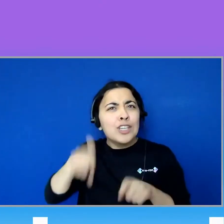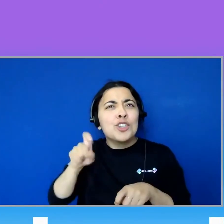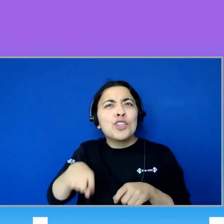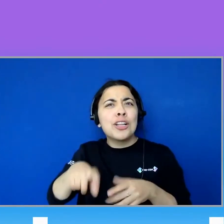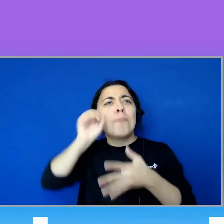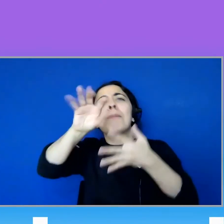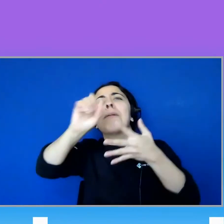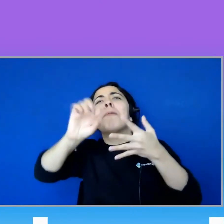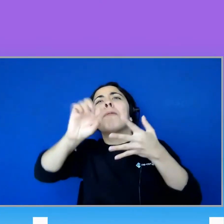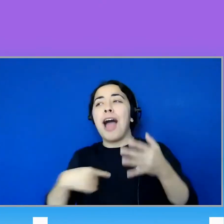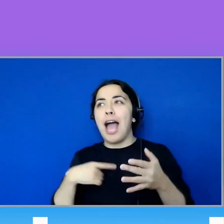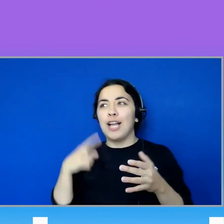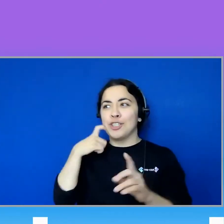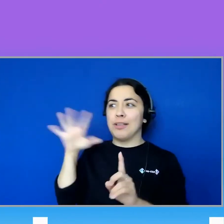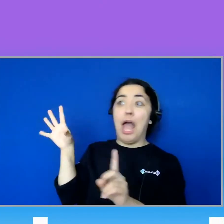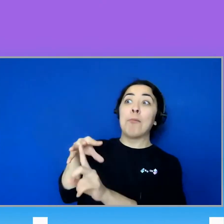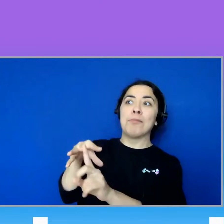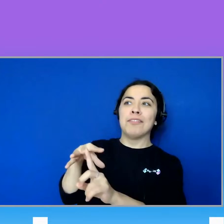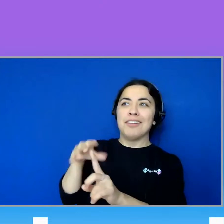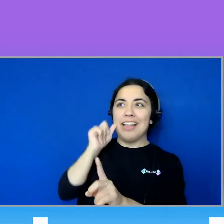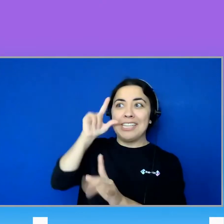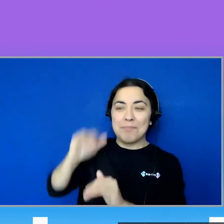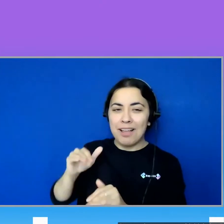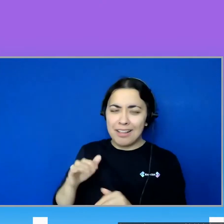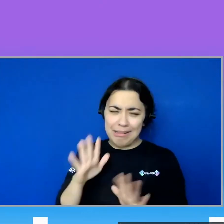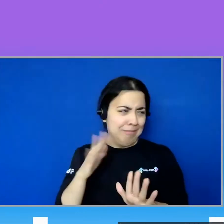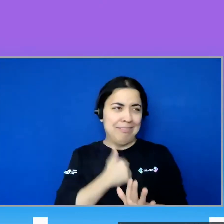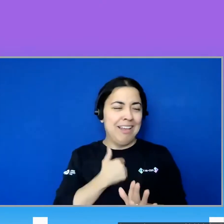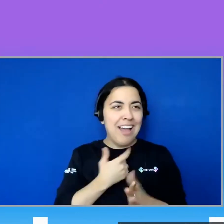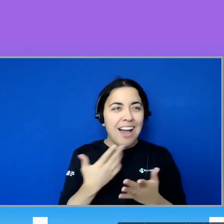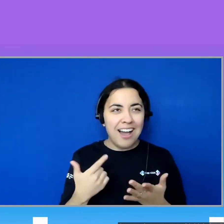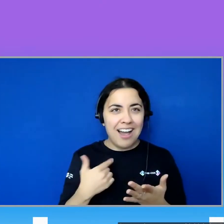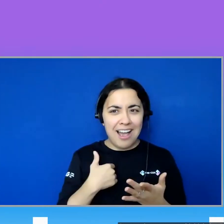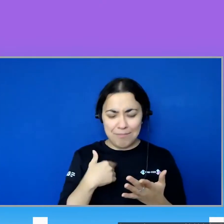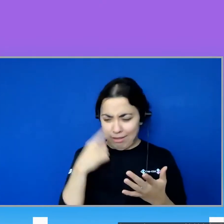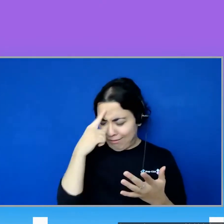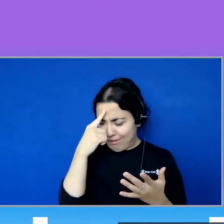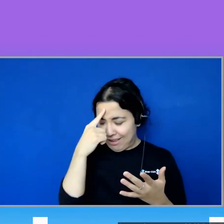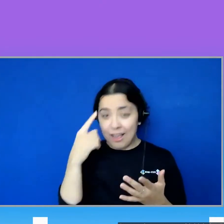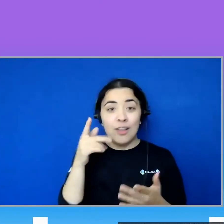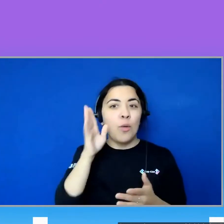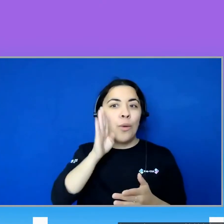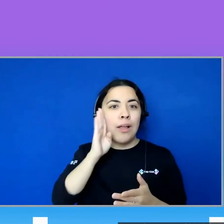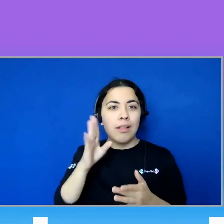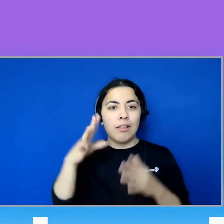these things. I put you on the spot. I'm sorry. You know, and I'm going to,